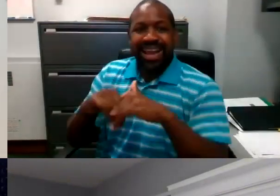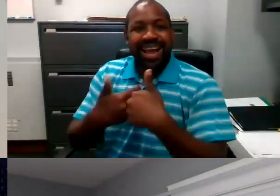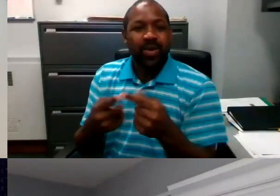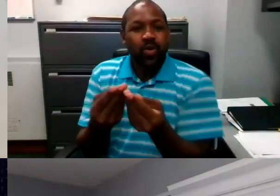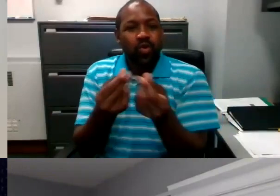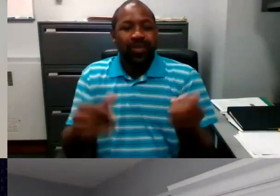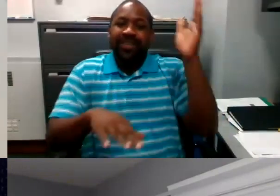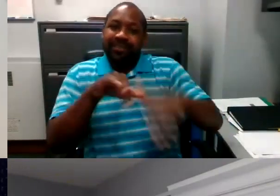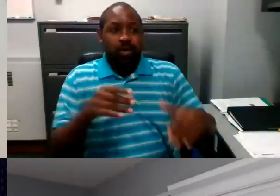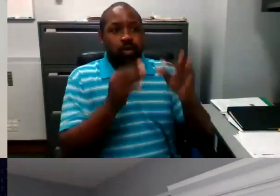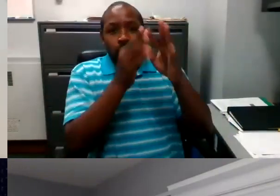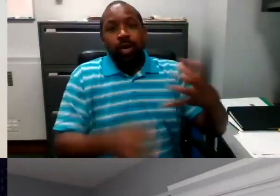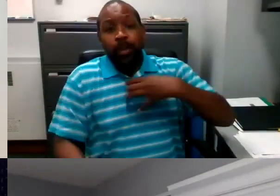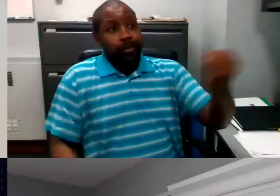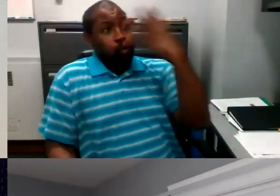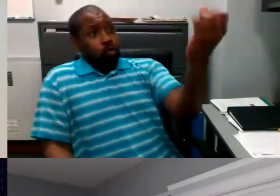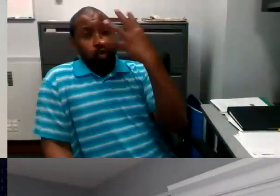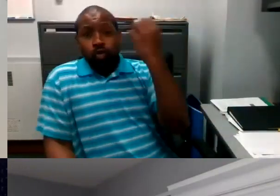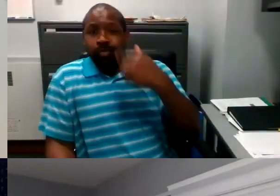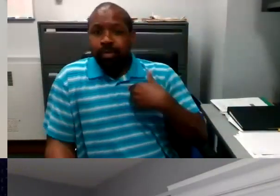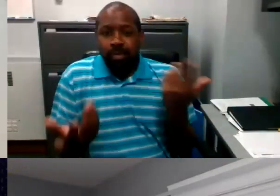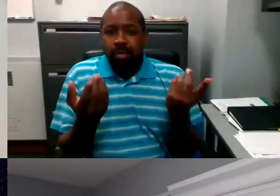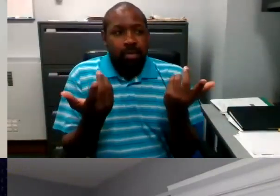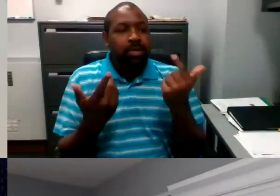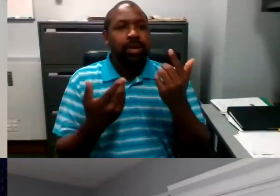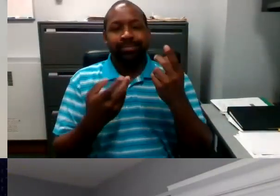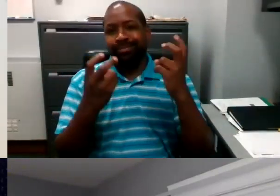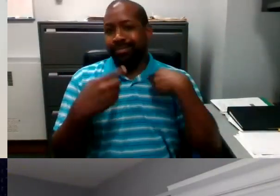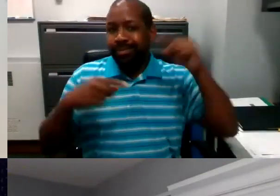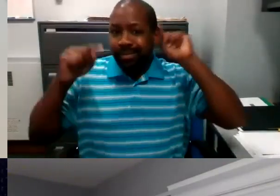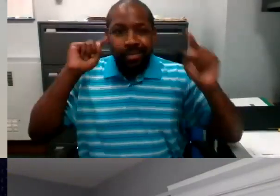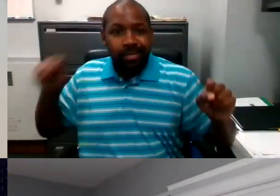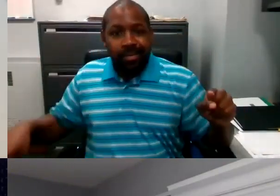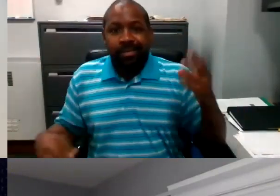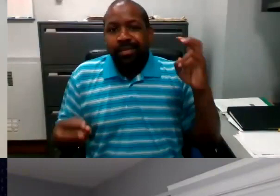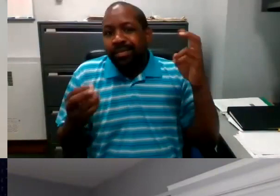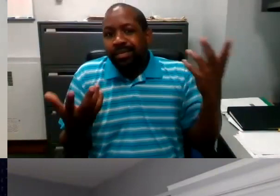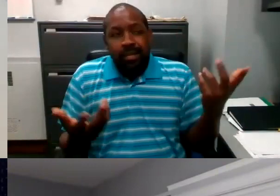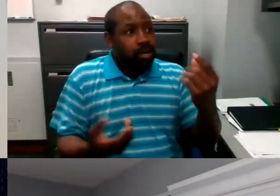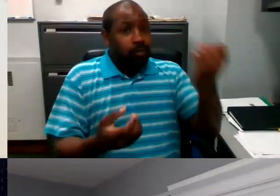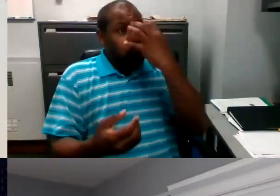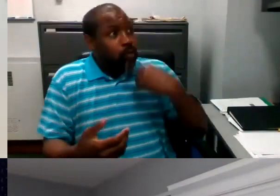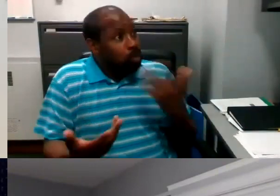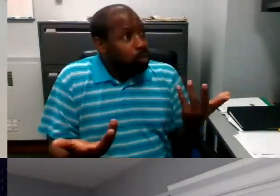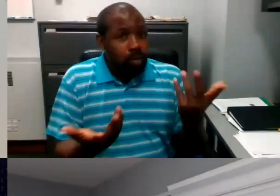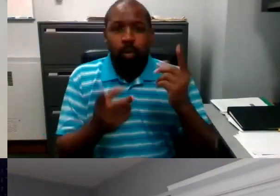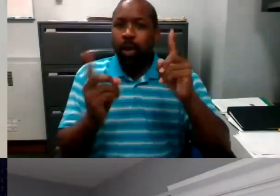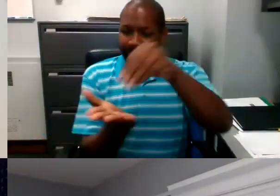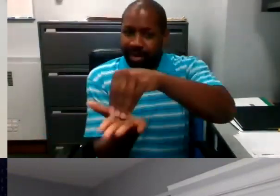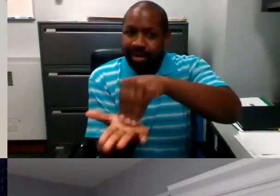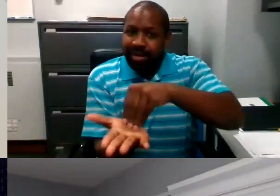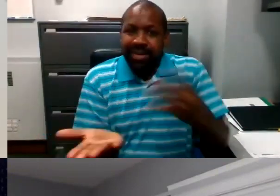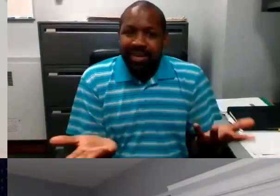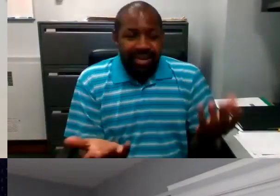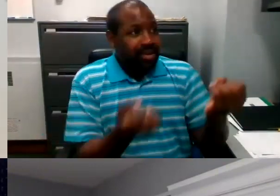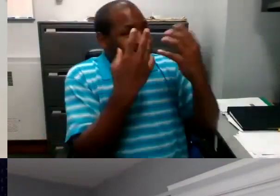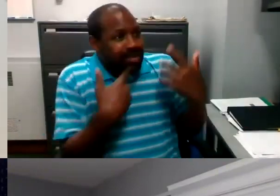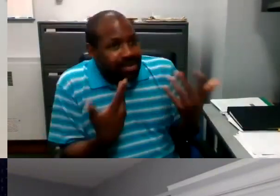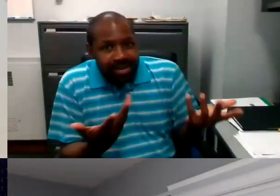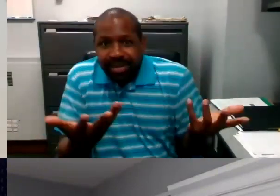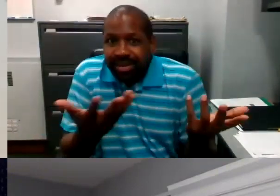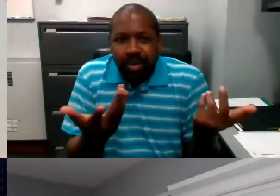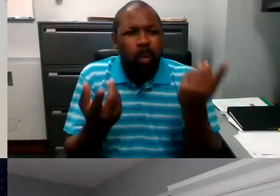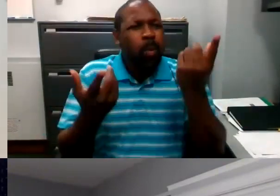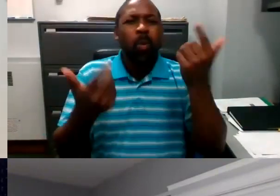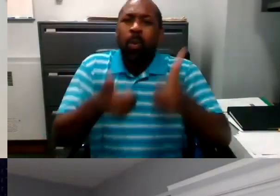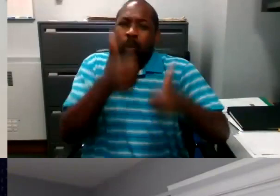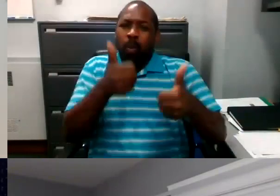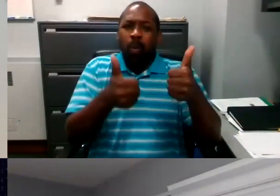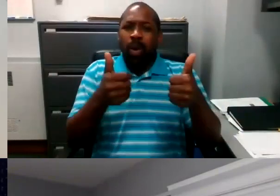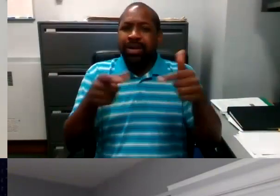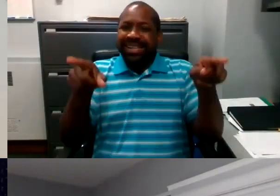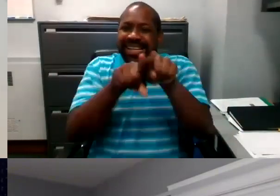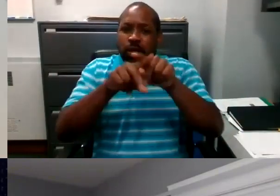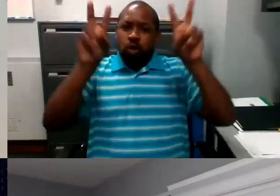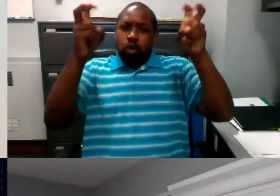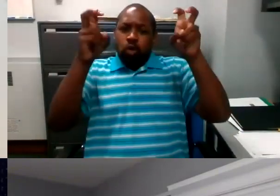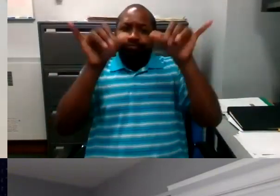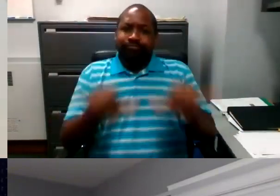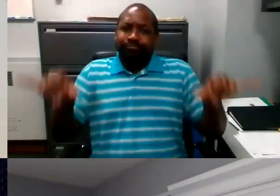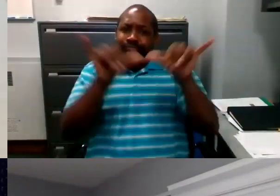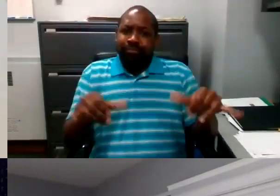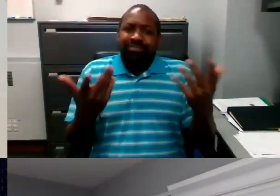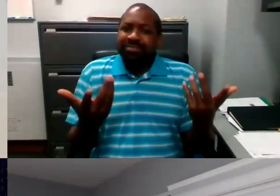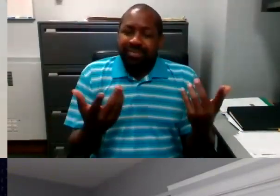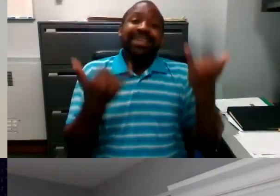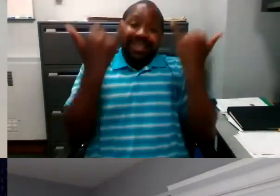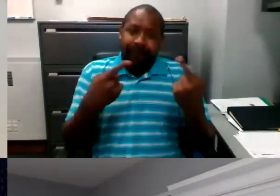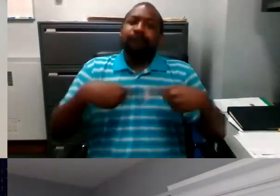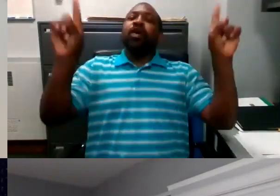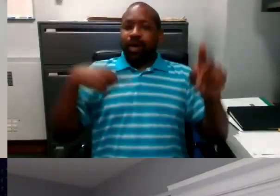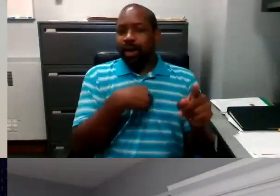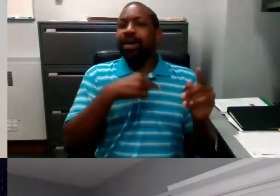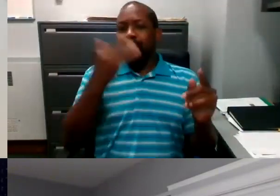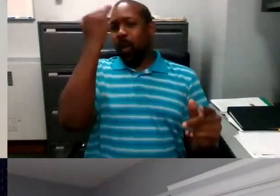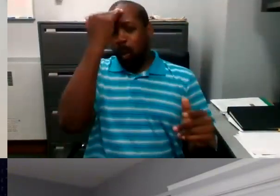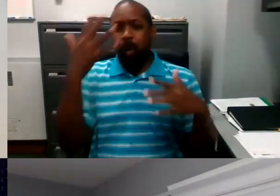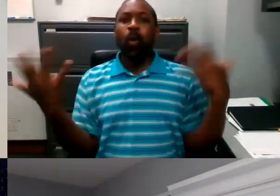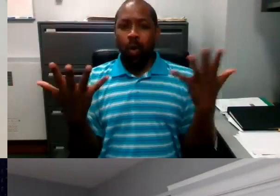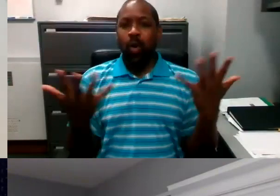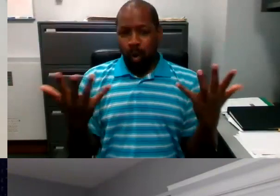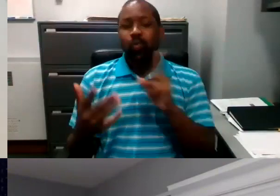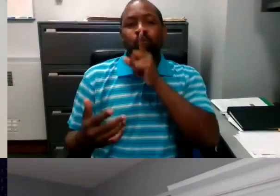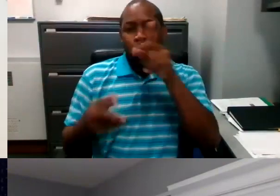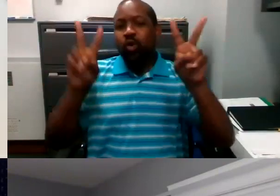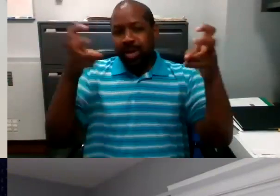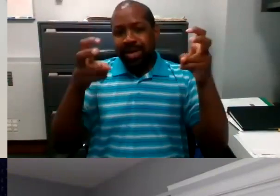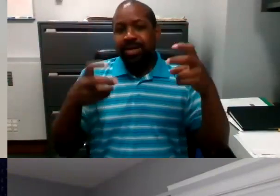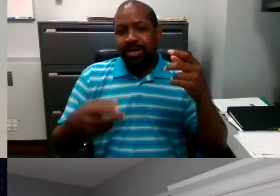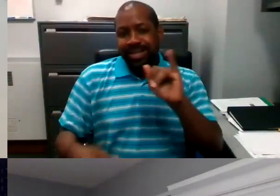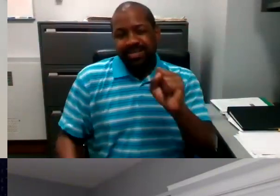AND CLEARLY THE BIGGEST PROBLEM IS COMMUNICATION AND ACCESS TO THE COMMISSION.